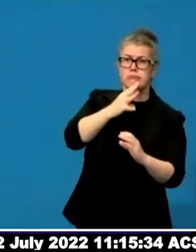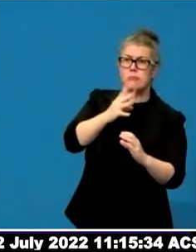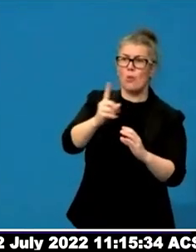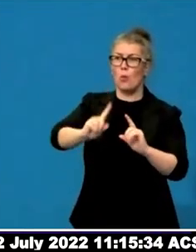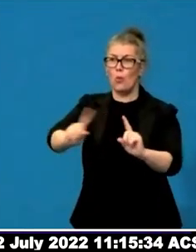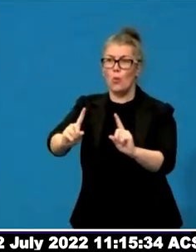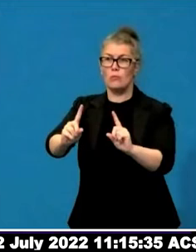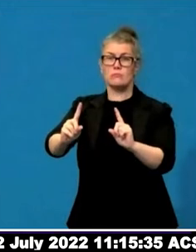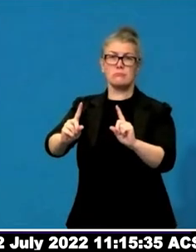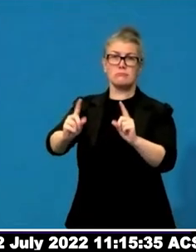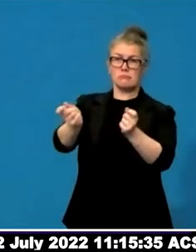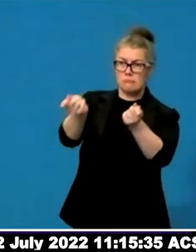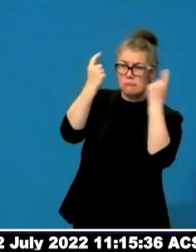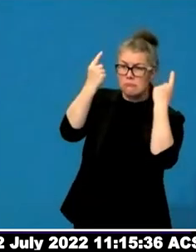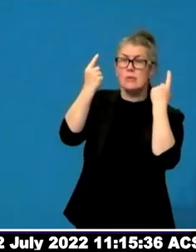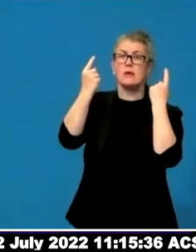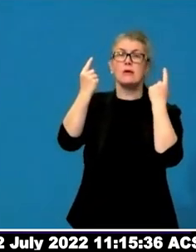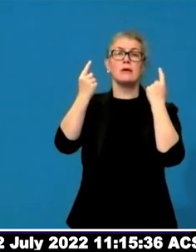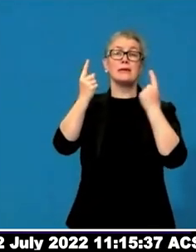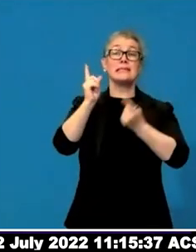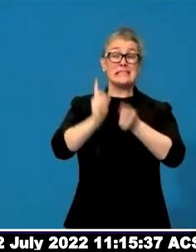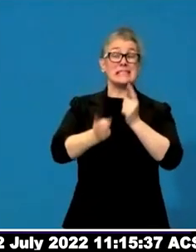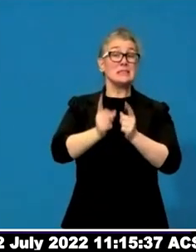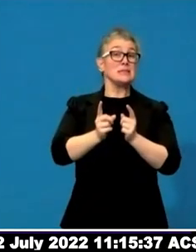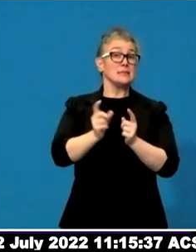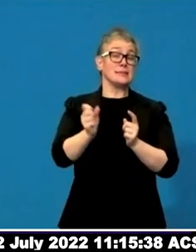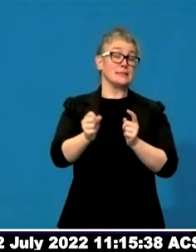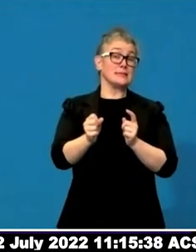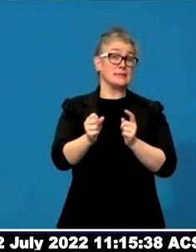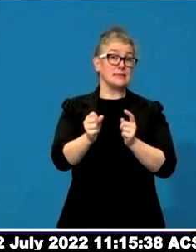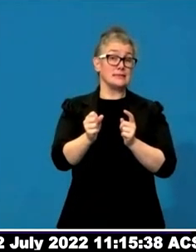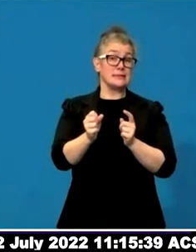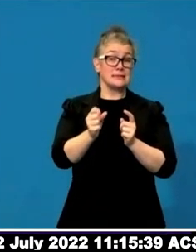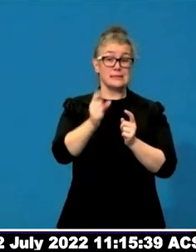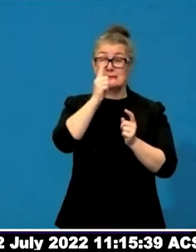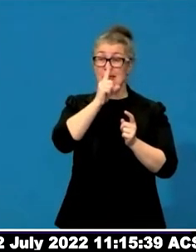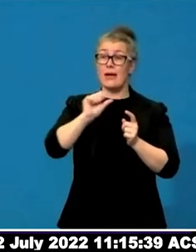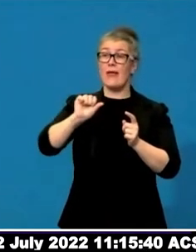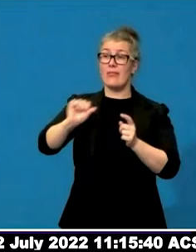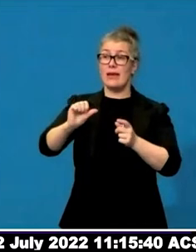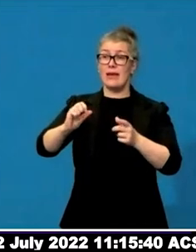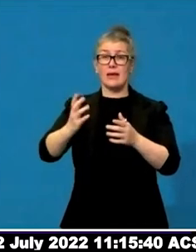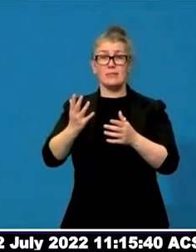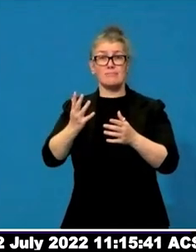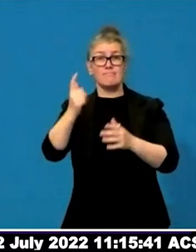Because sometimes people's functional understanding of English